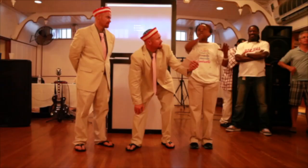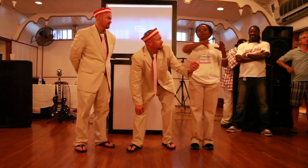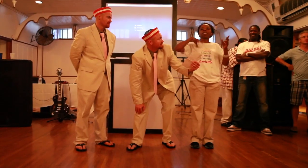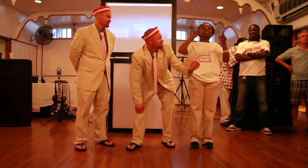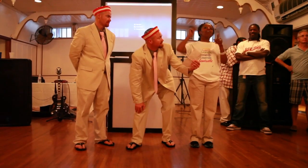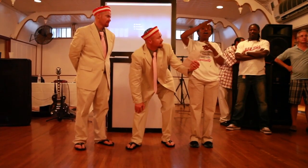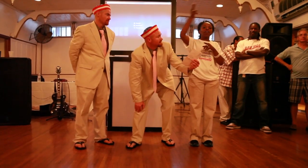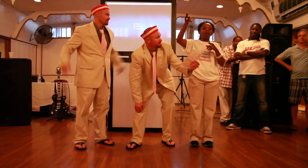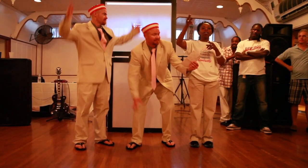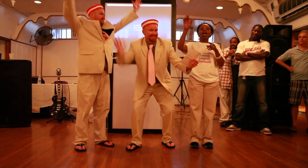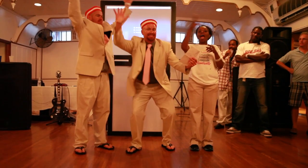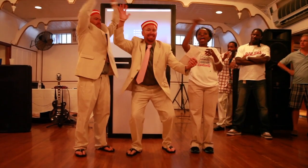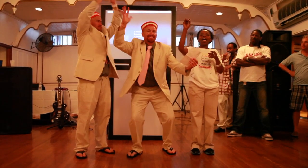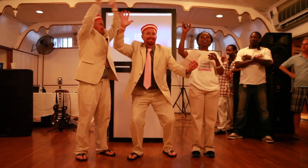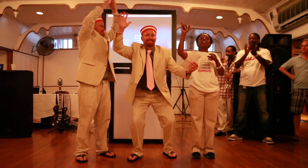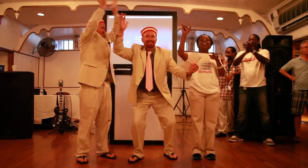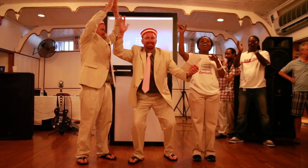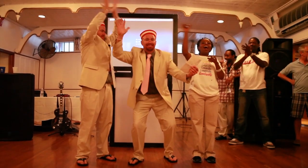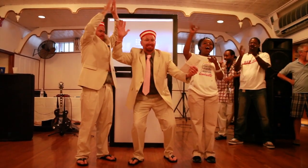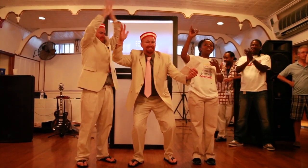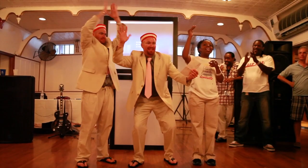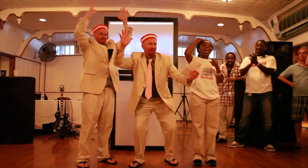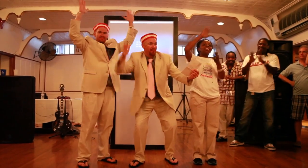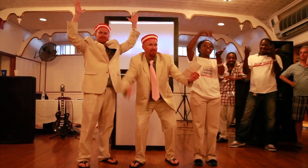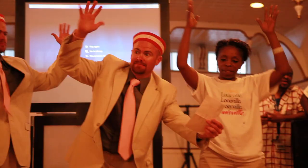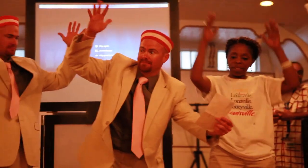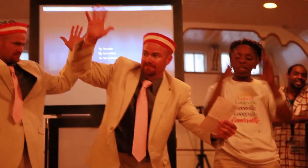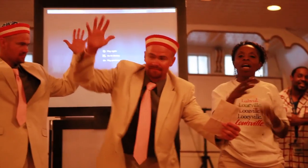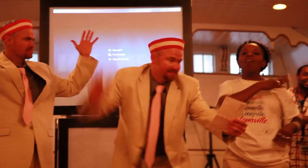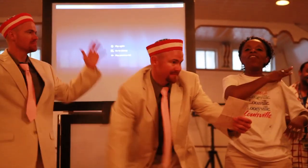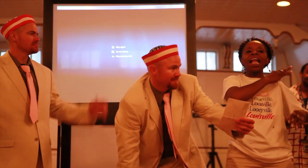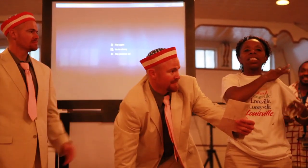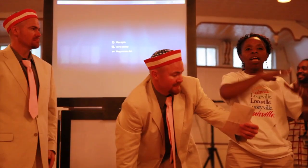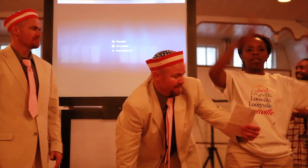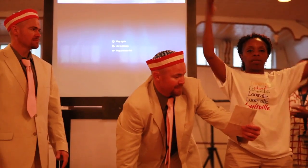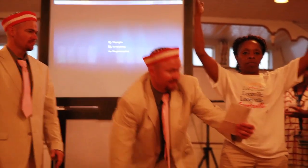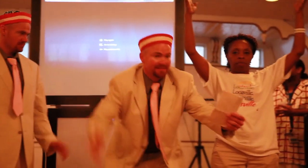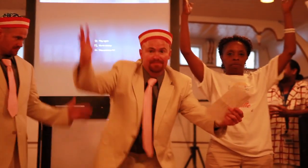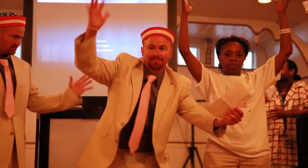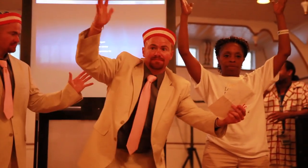[Thanks to] the Commission on the Deaf and Hard of Hearing, and also the Knowledge Center. And give it up for our volunteers!